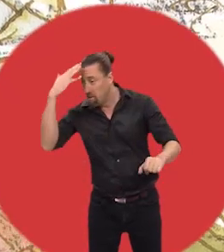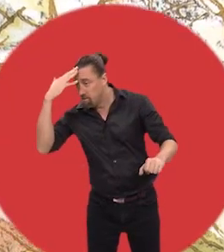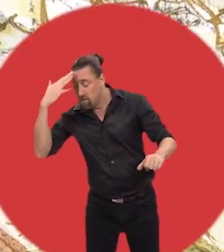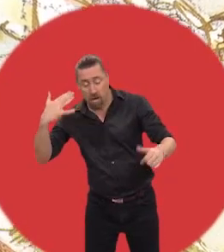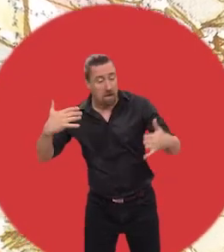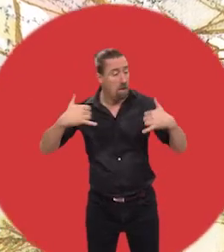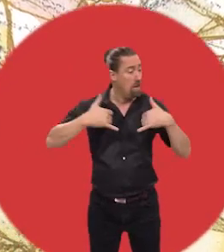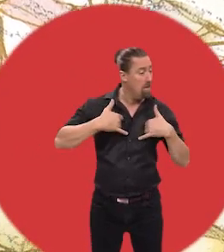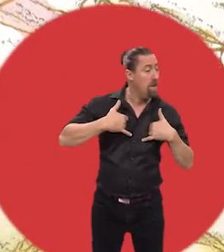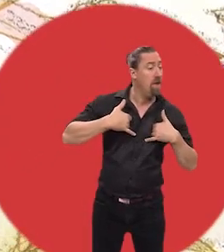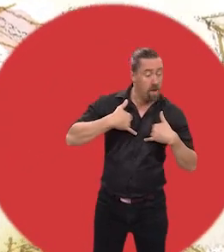backpack and snacks.